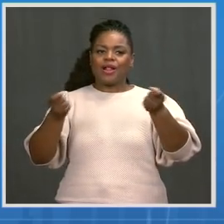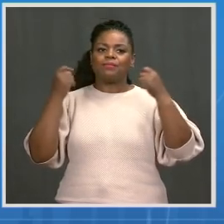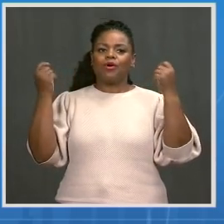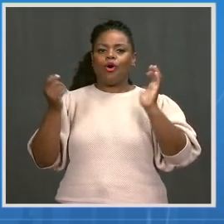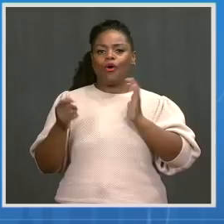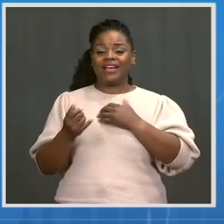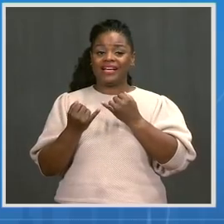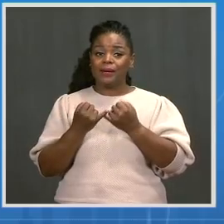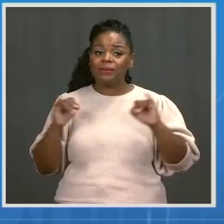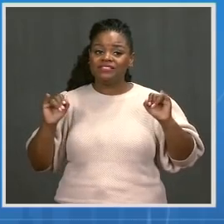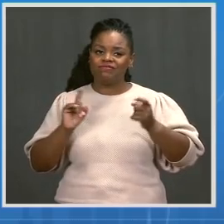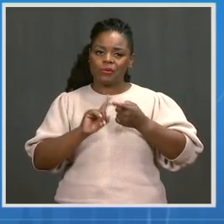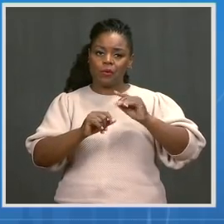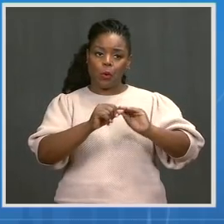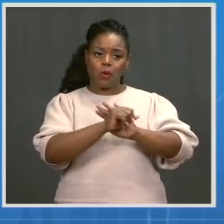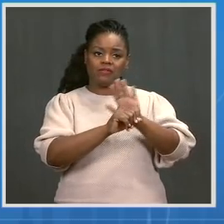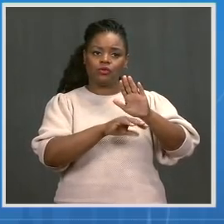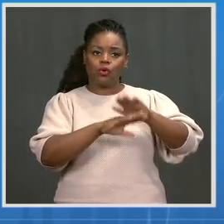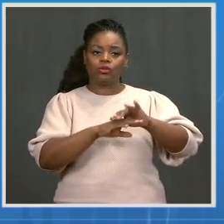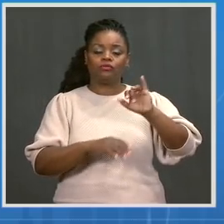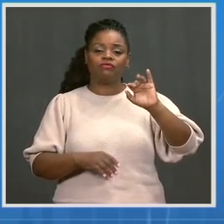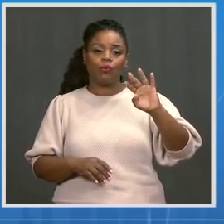for America to look like America again.